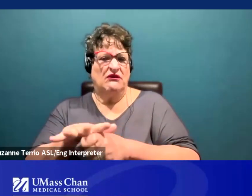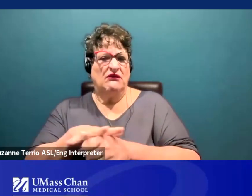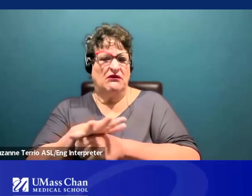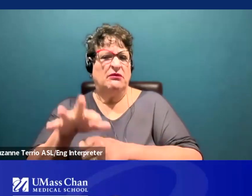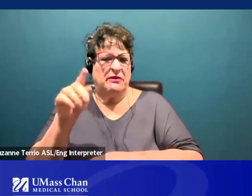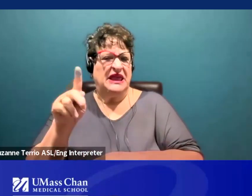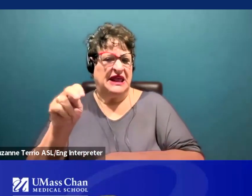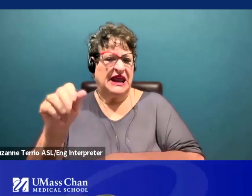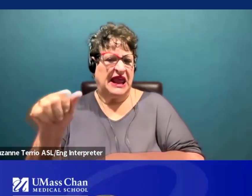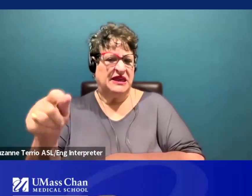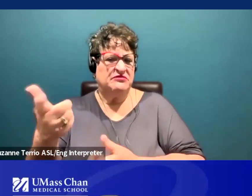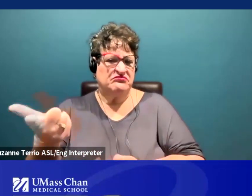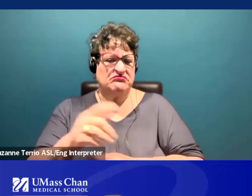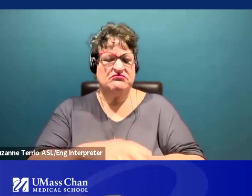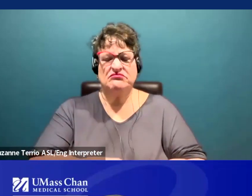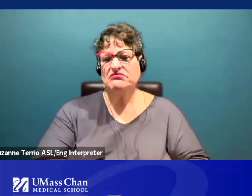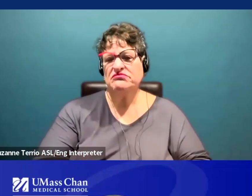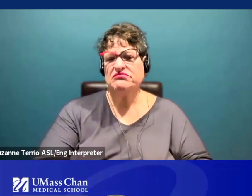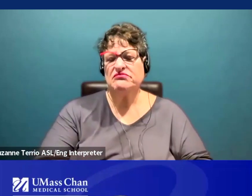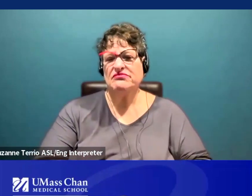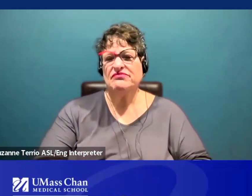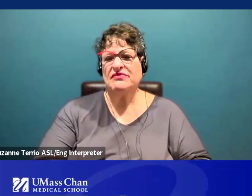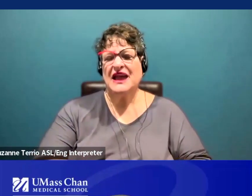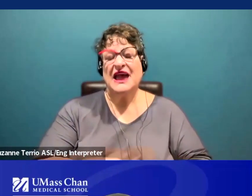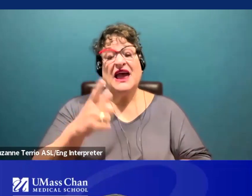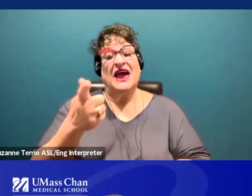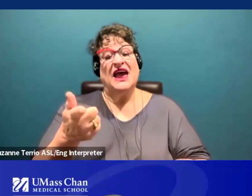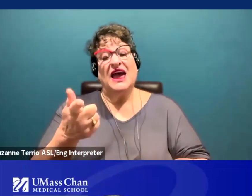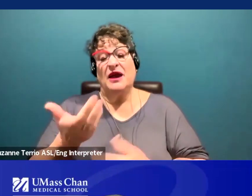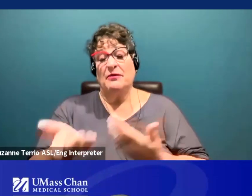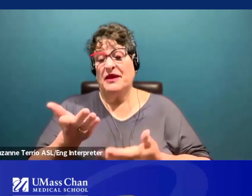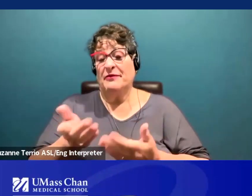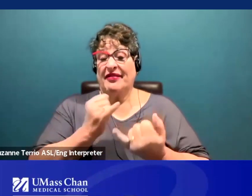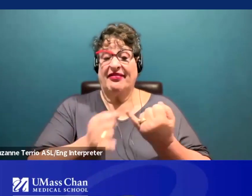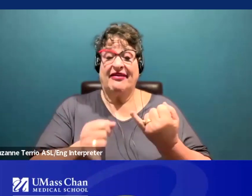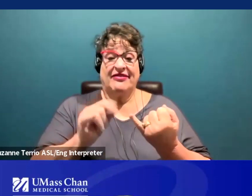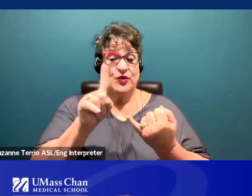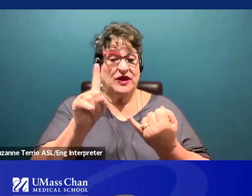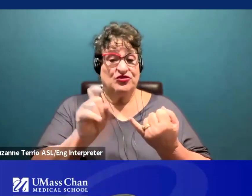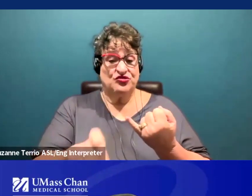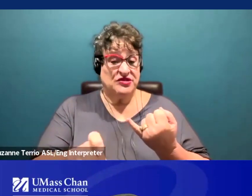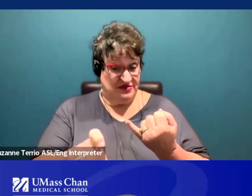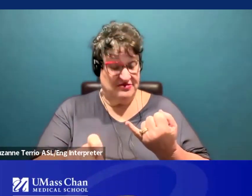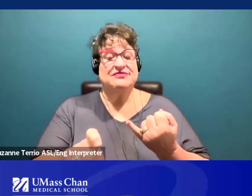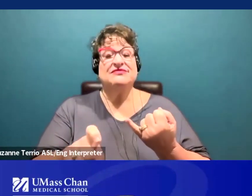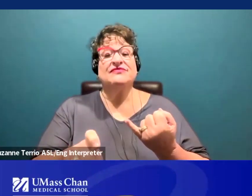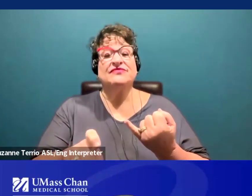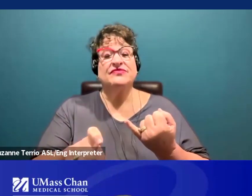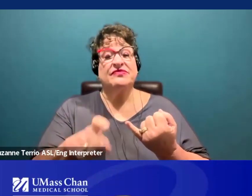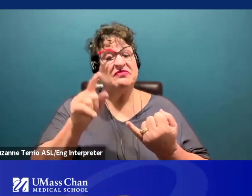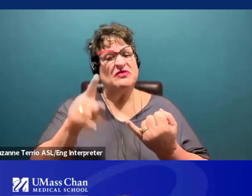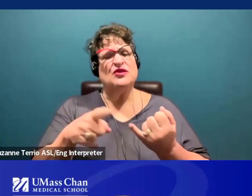I think this may be our last question. Can you point to any case law or studies about the importance of